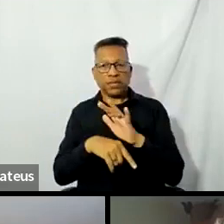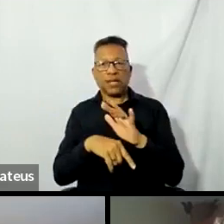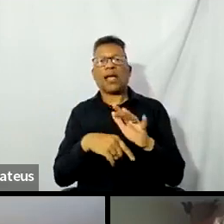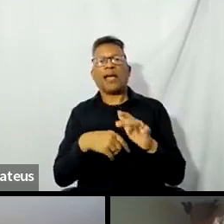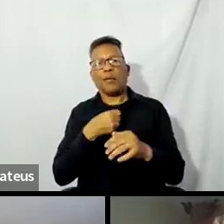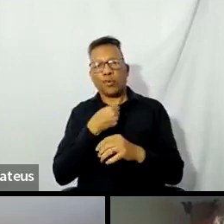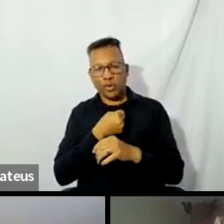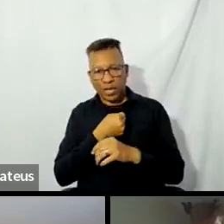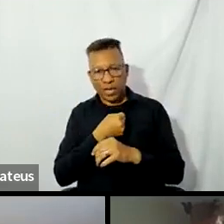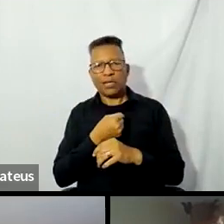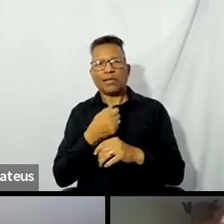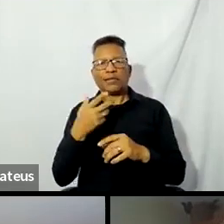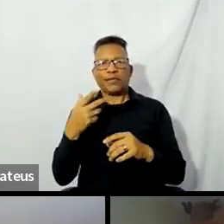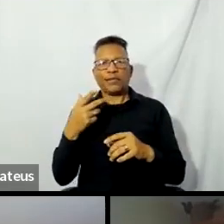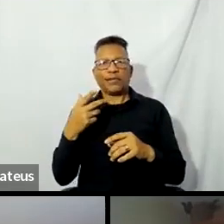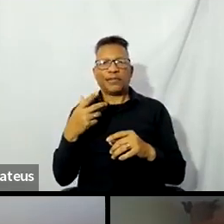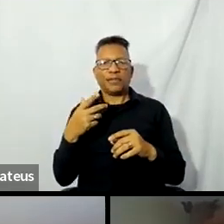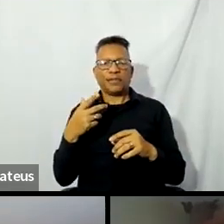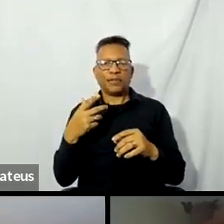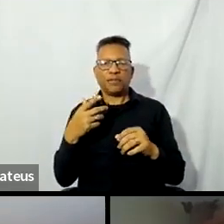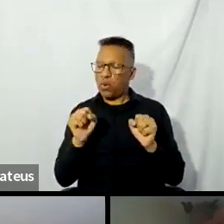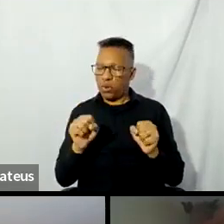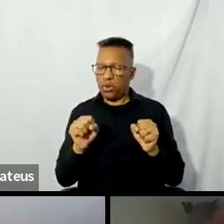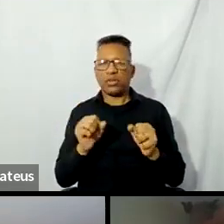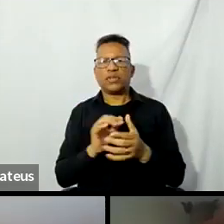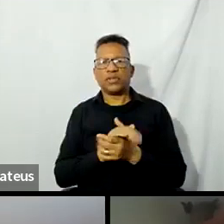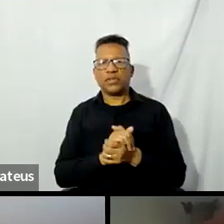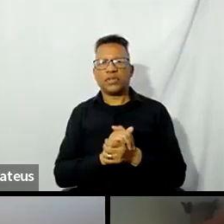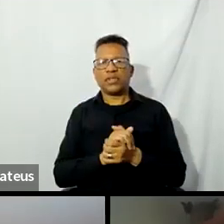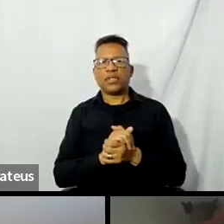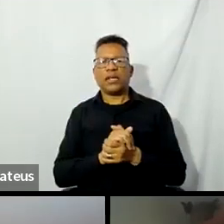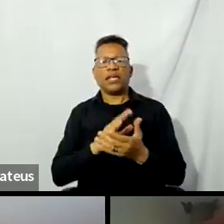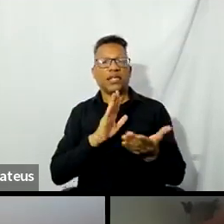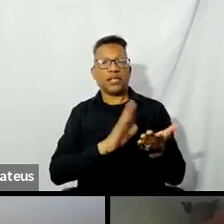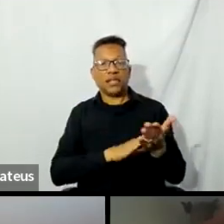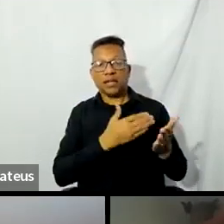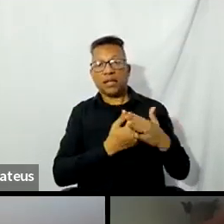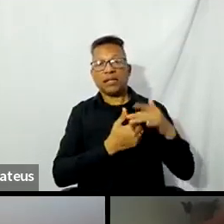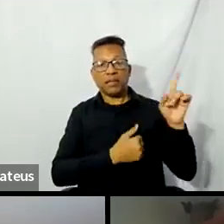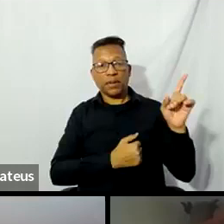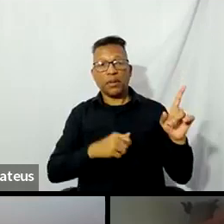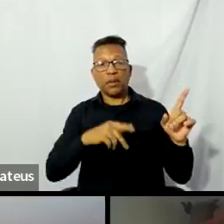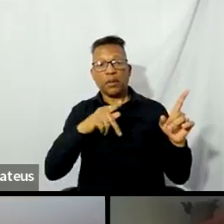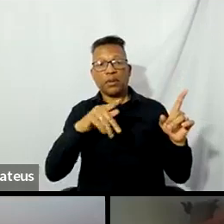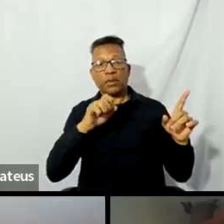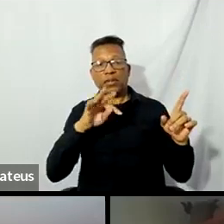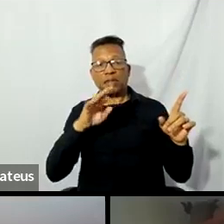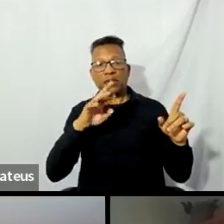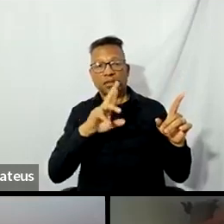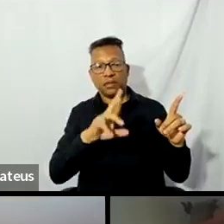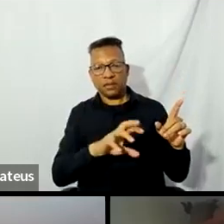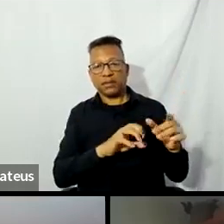it to to to Peter